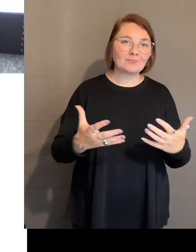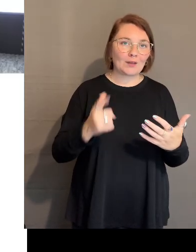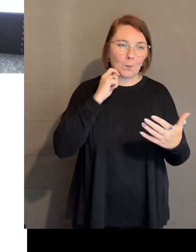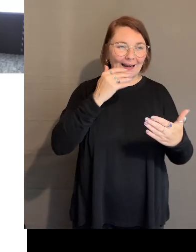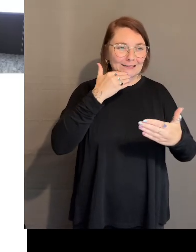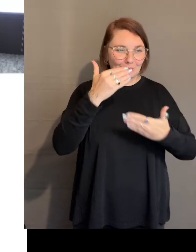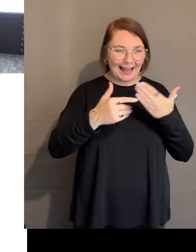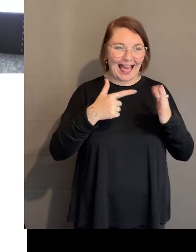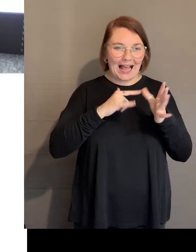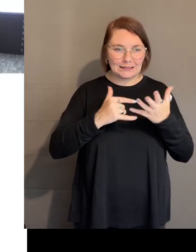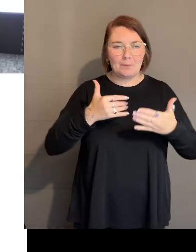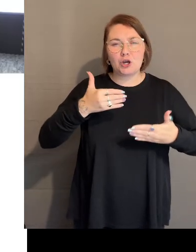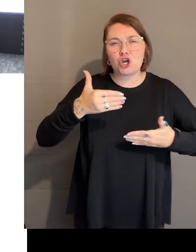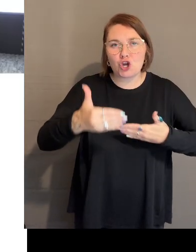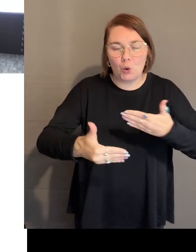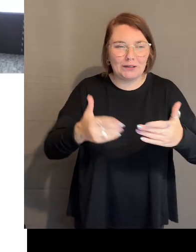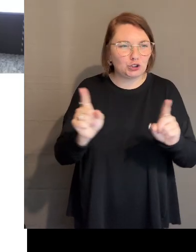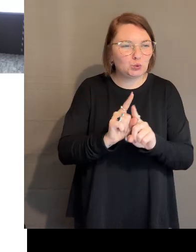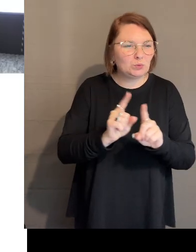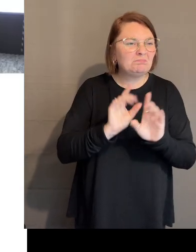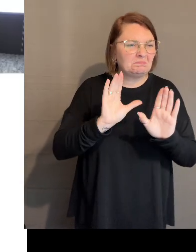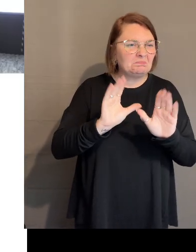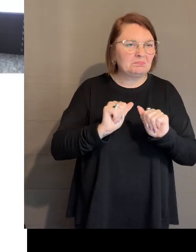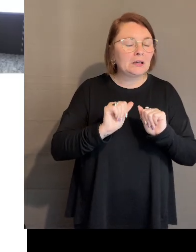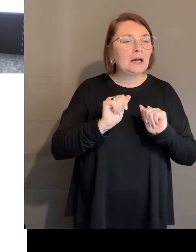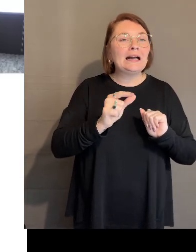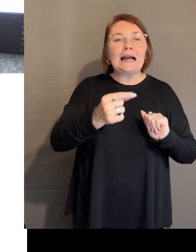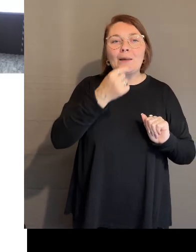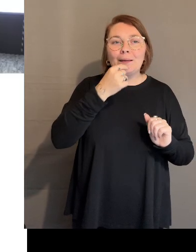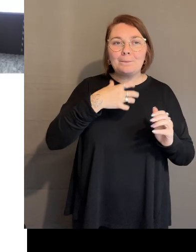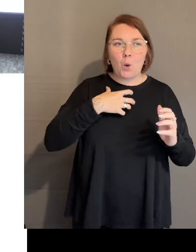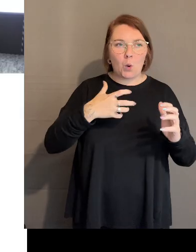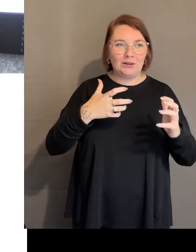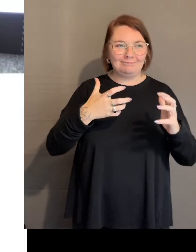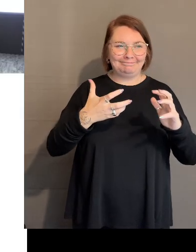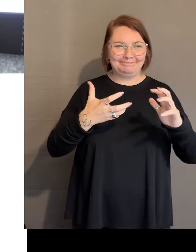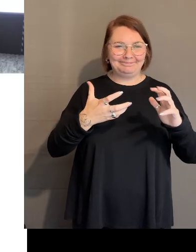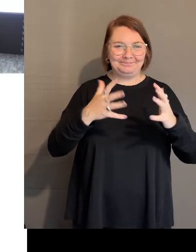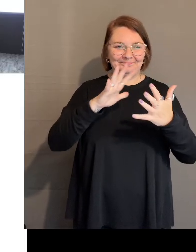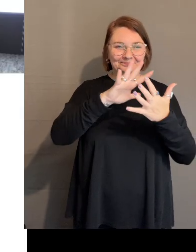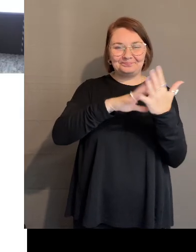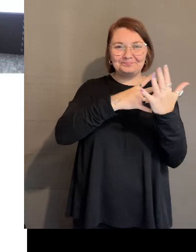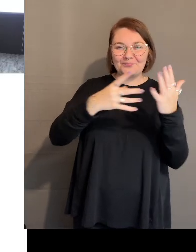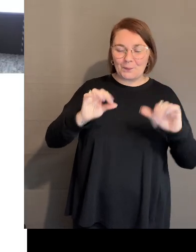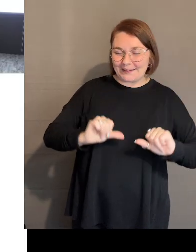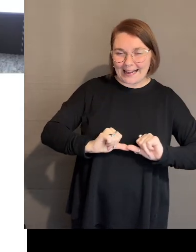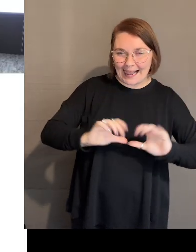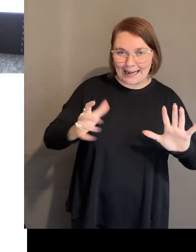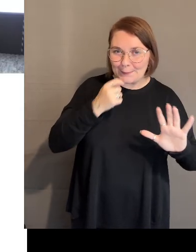Yeah, I'll explain that as we go along as well. This is a bit more messy,